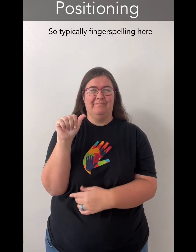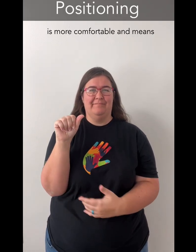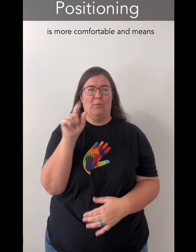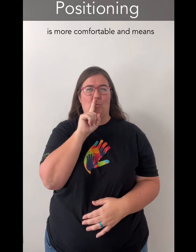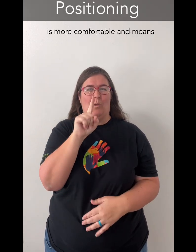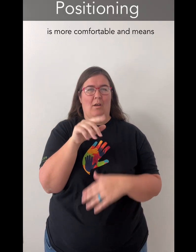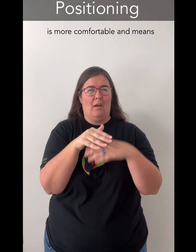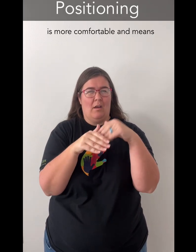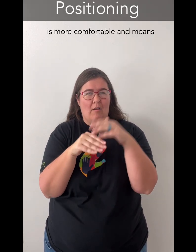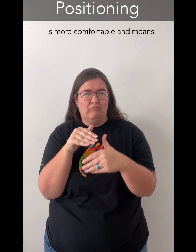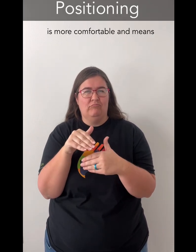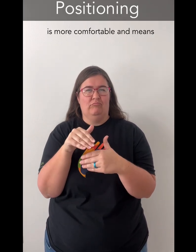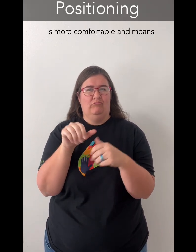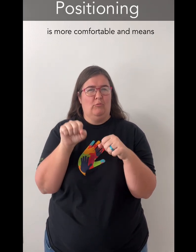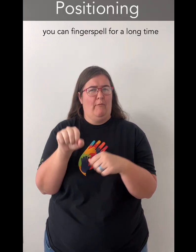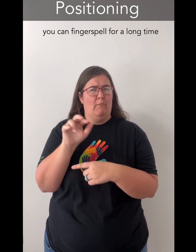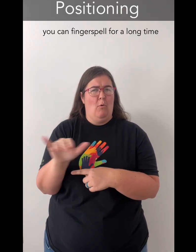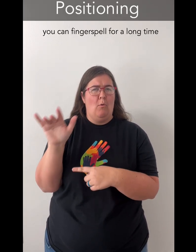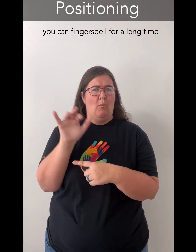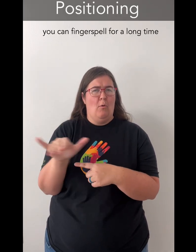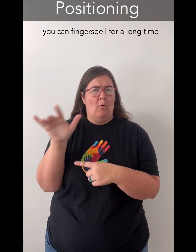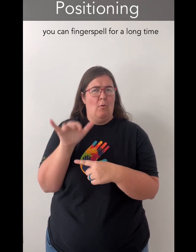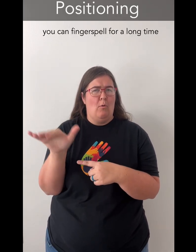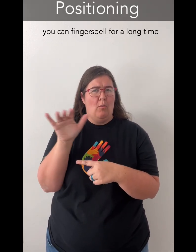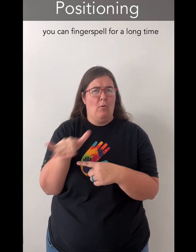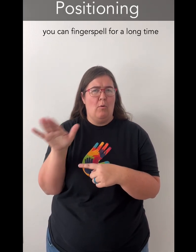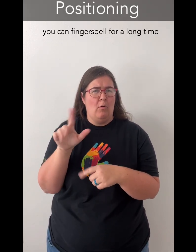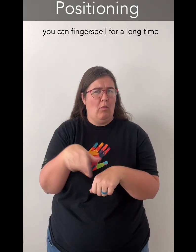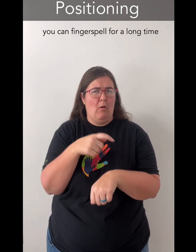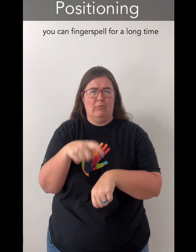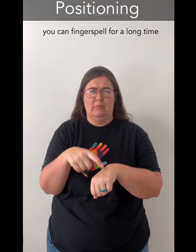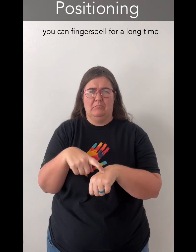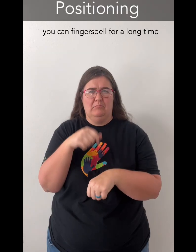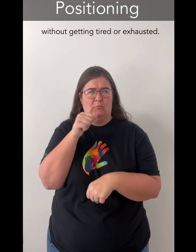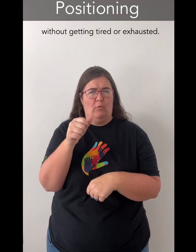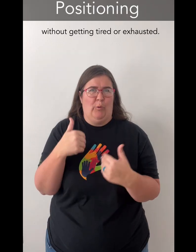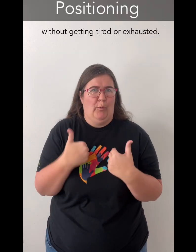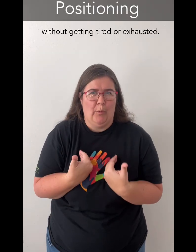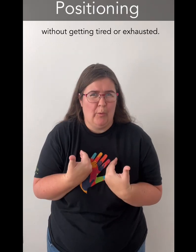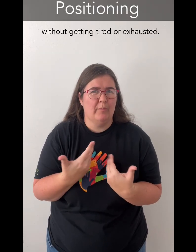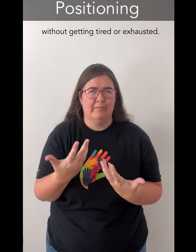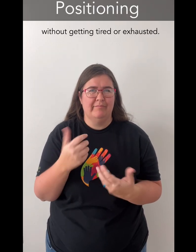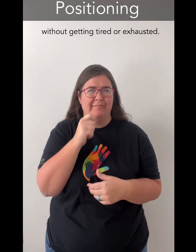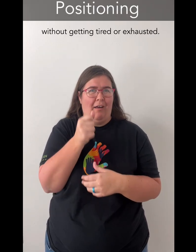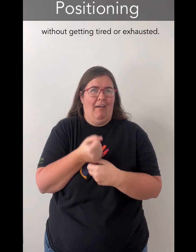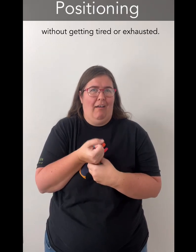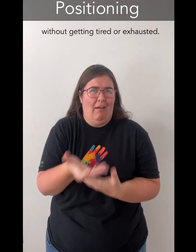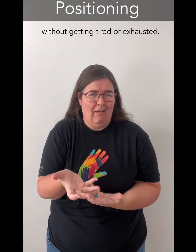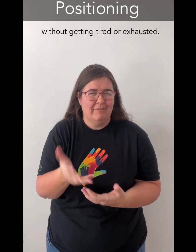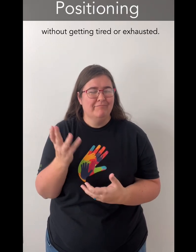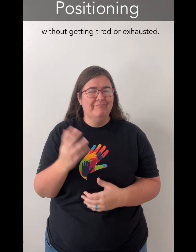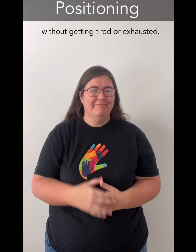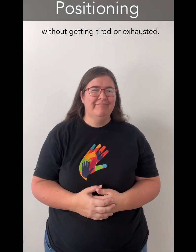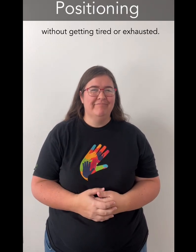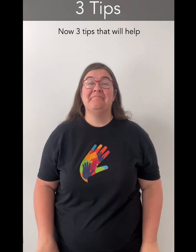is more comfortable and means you can fingerspell for a long time without getting tired or exhausted.